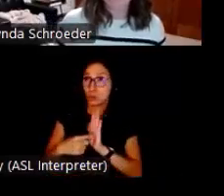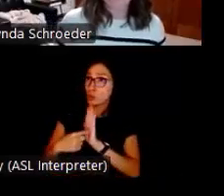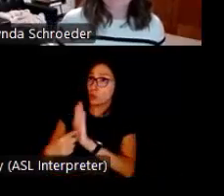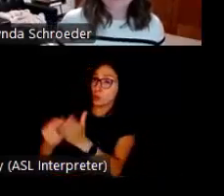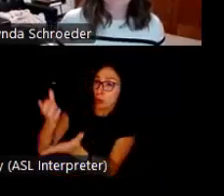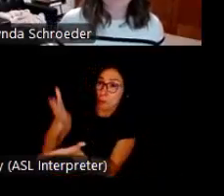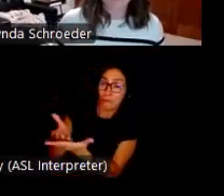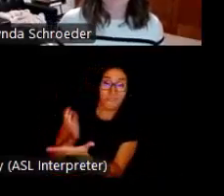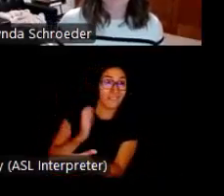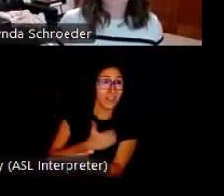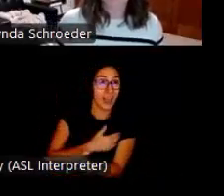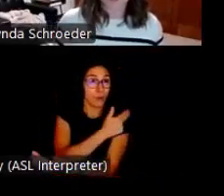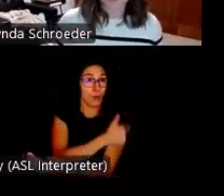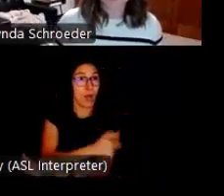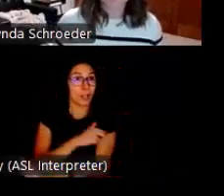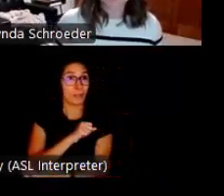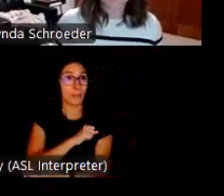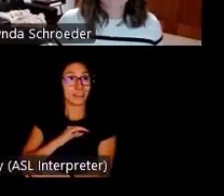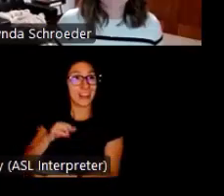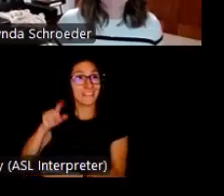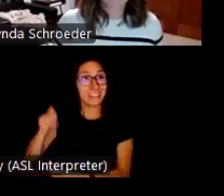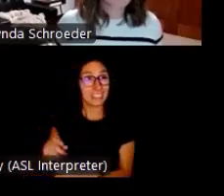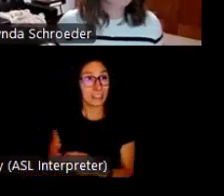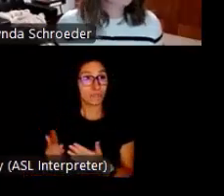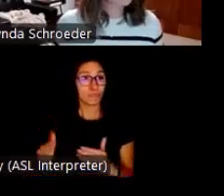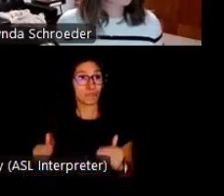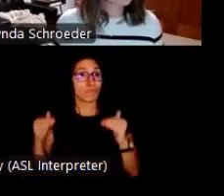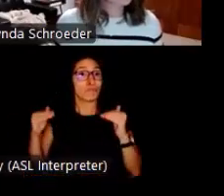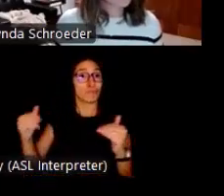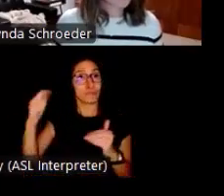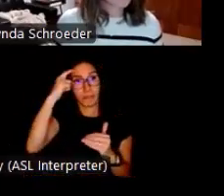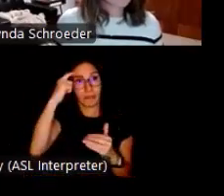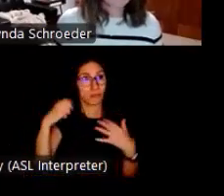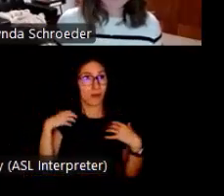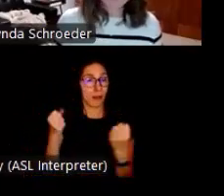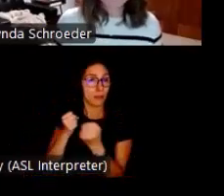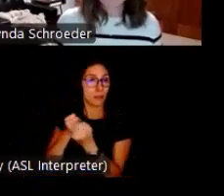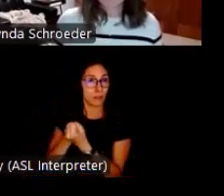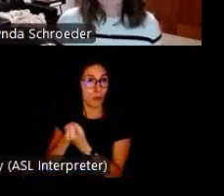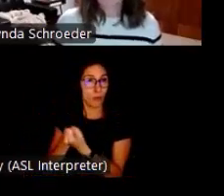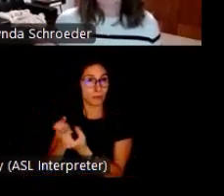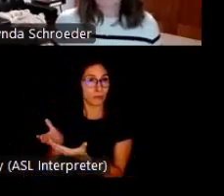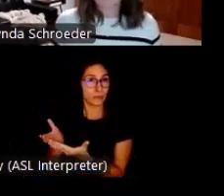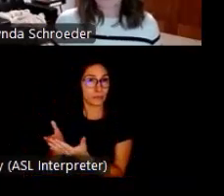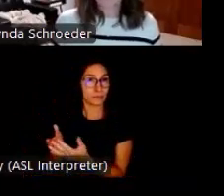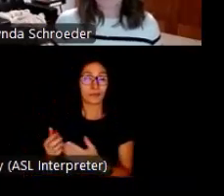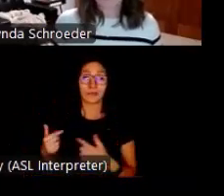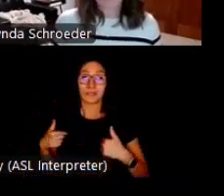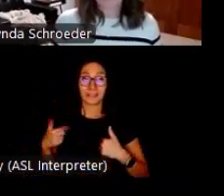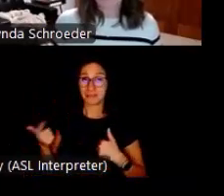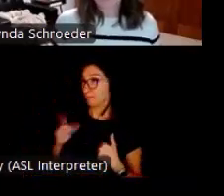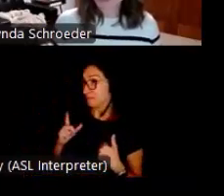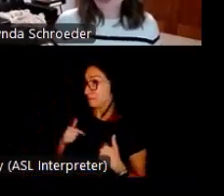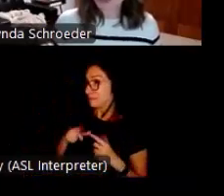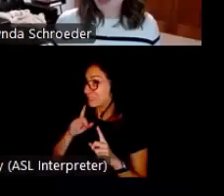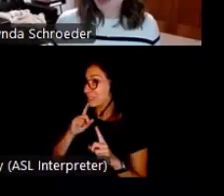need mental health supports? So then in typical fashion, I said, well, let's reach out to our partners in North Dakota,